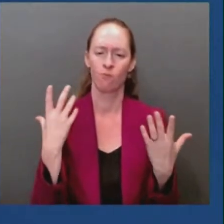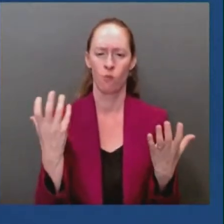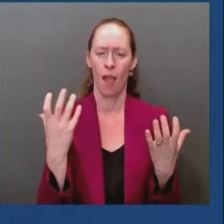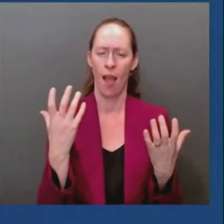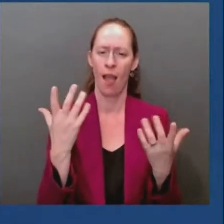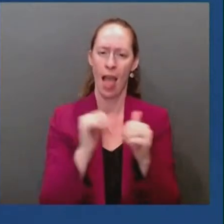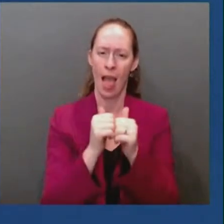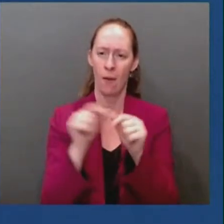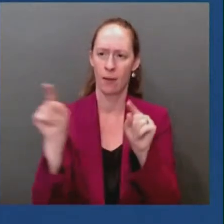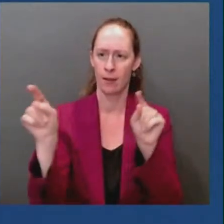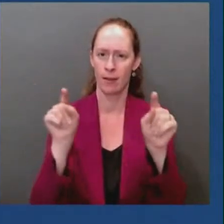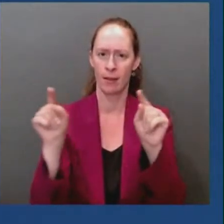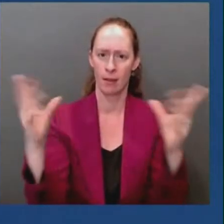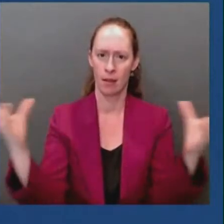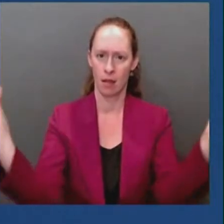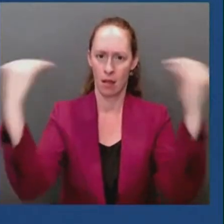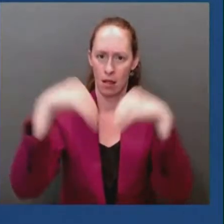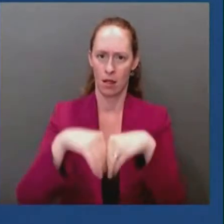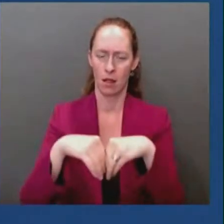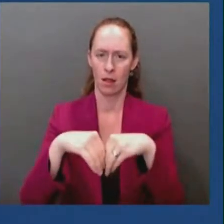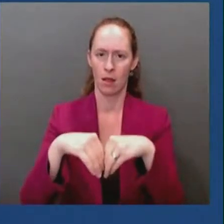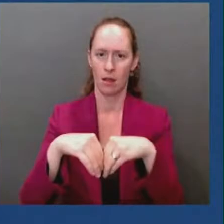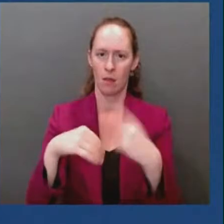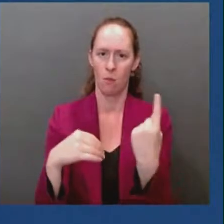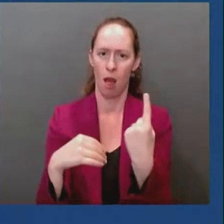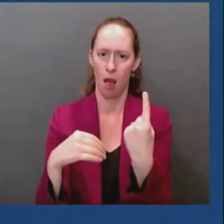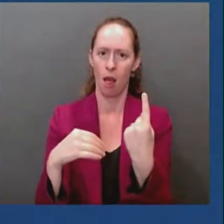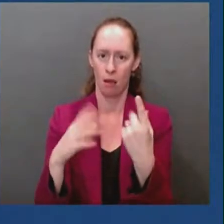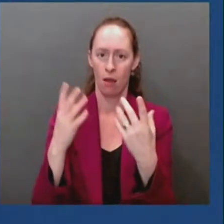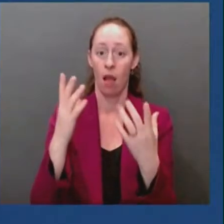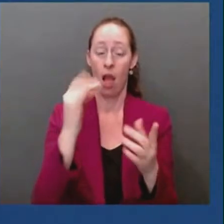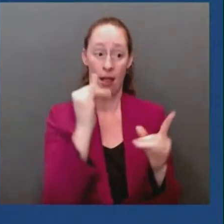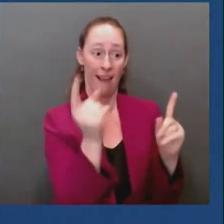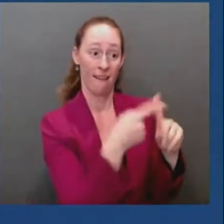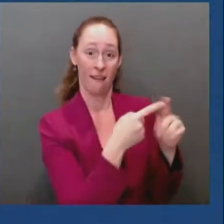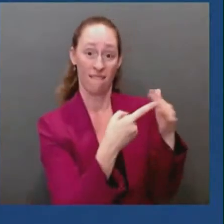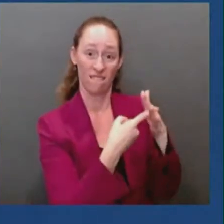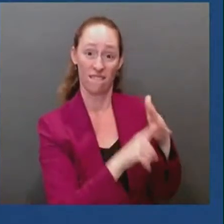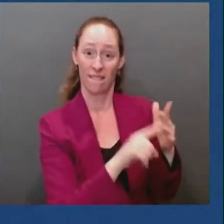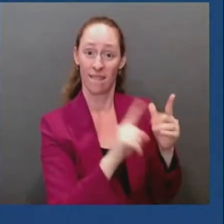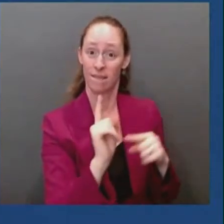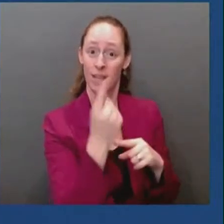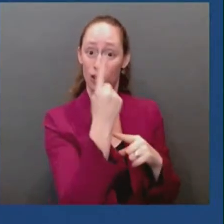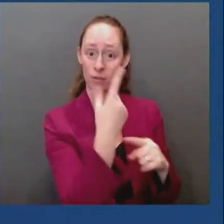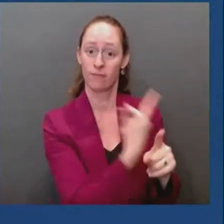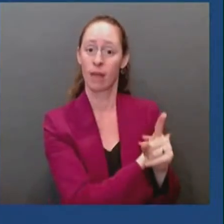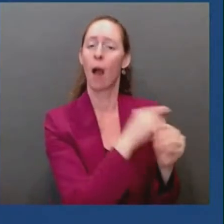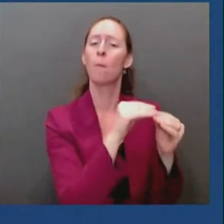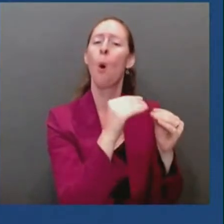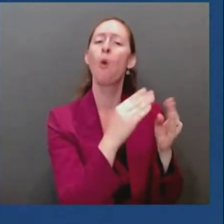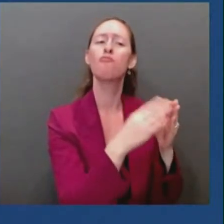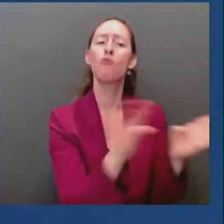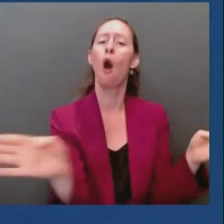THAT IS CIRCULATING, SO I THINK